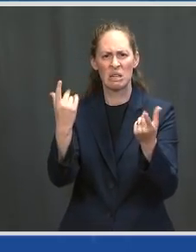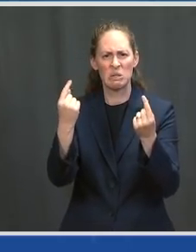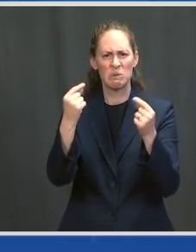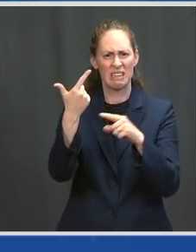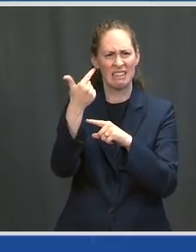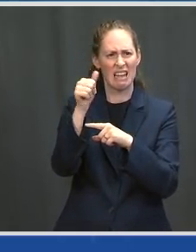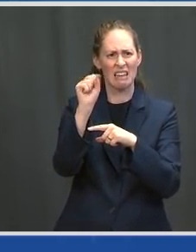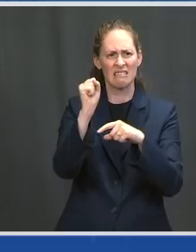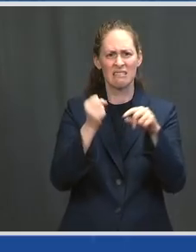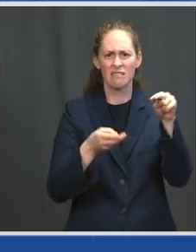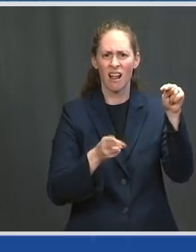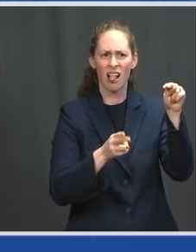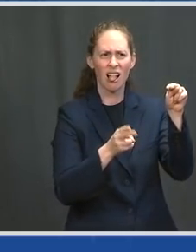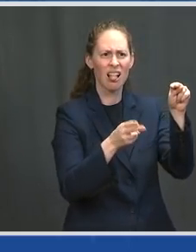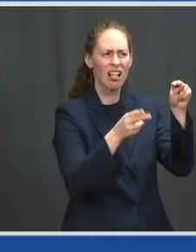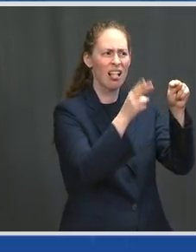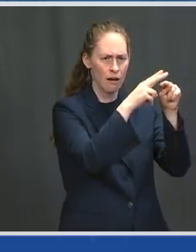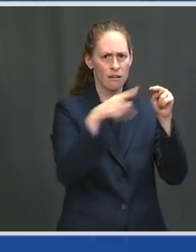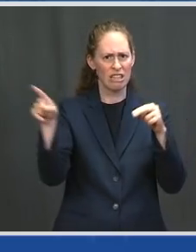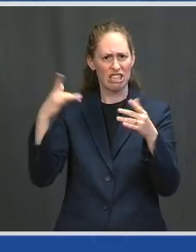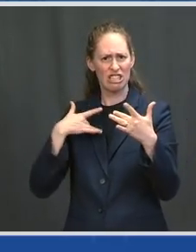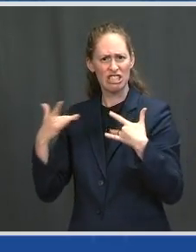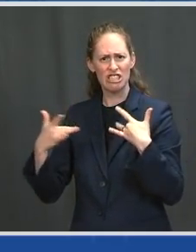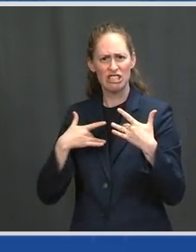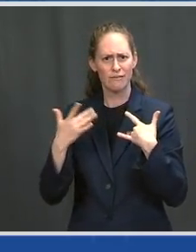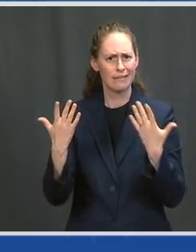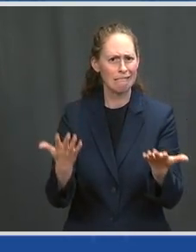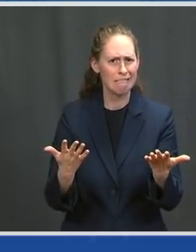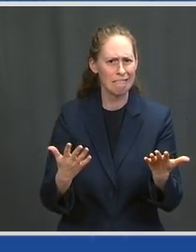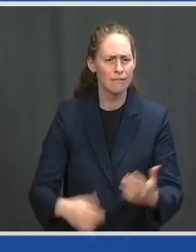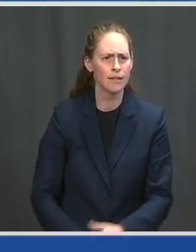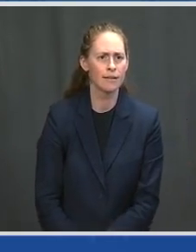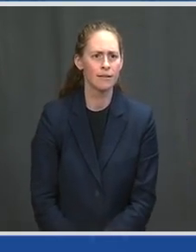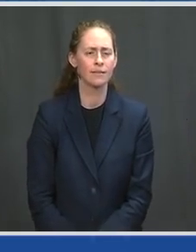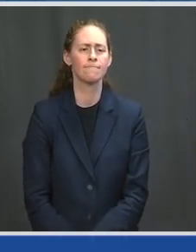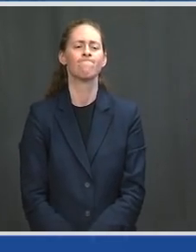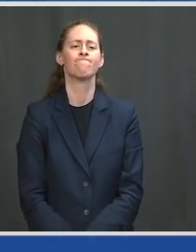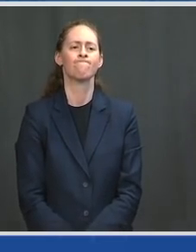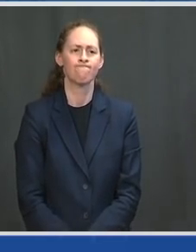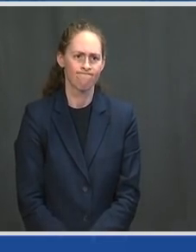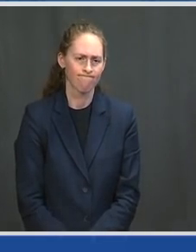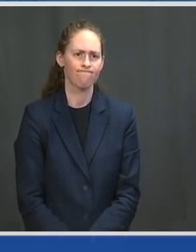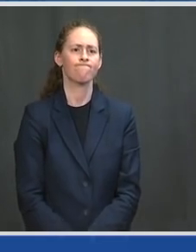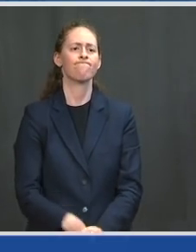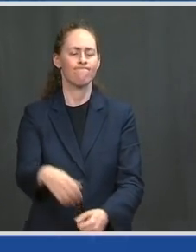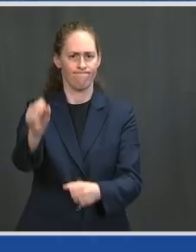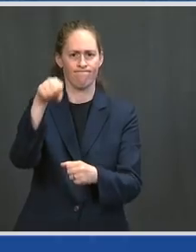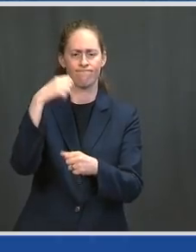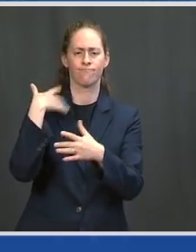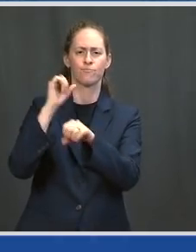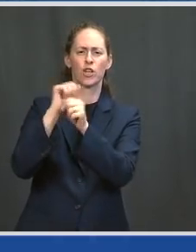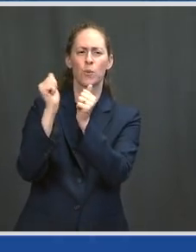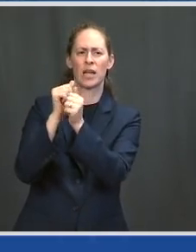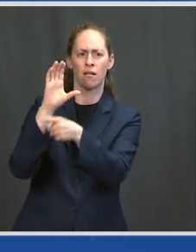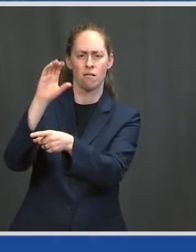The President: We have been in very, very close contact with Colonial Pipeline, which is the one area you're talking about, where the --